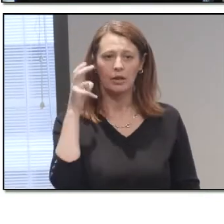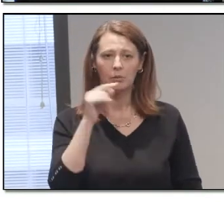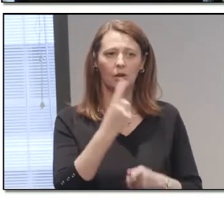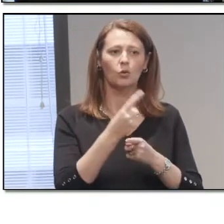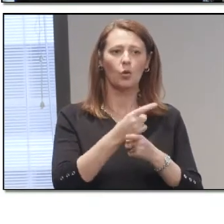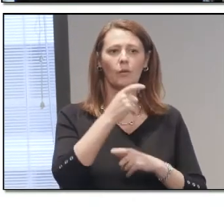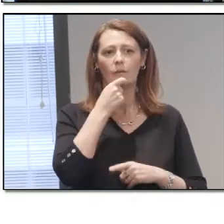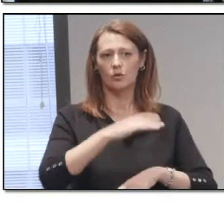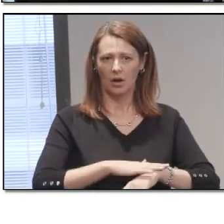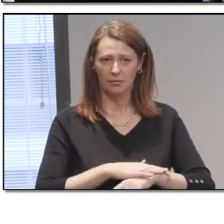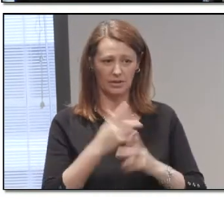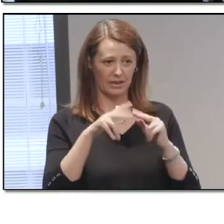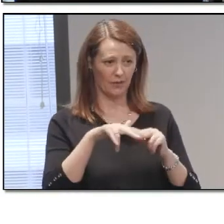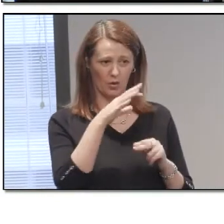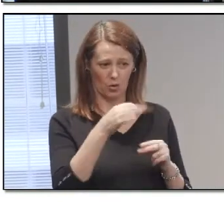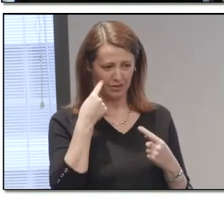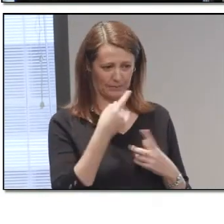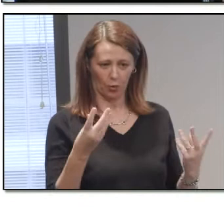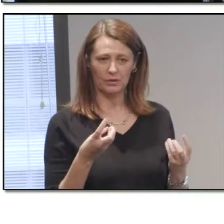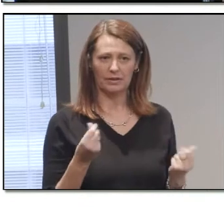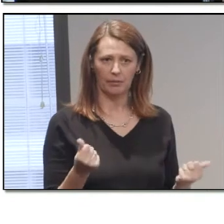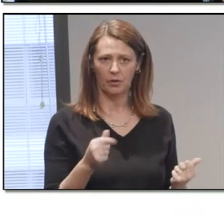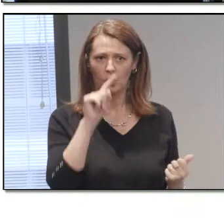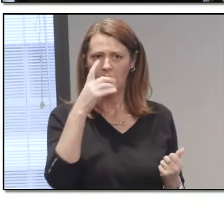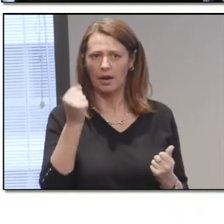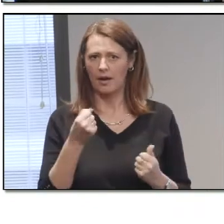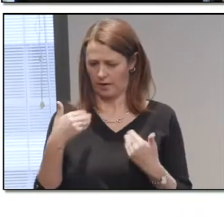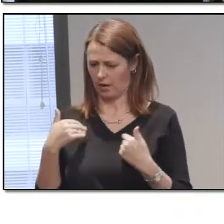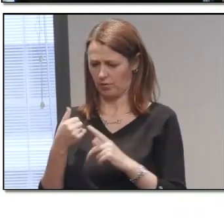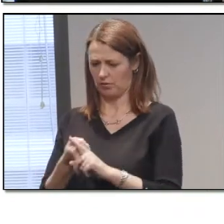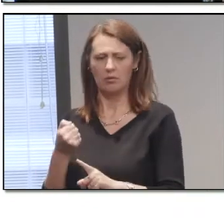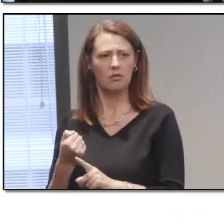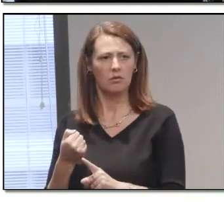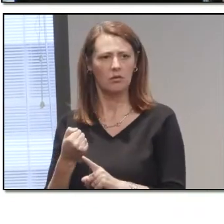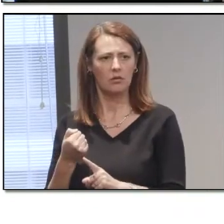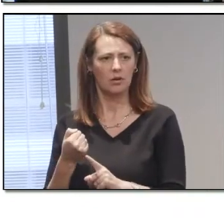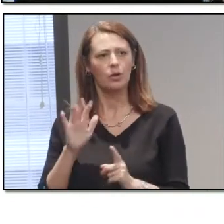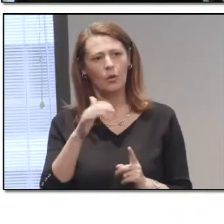that if you're not exposed to something you can't have a health effect. So, we always talk